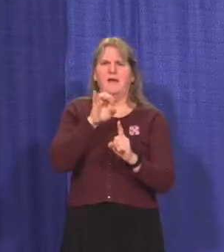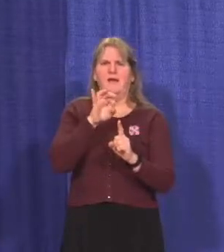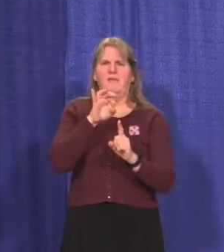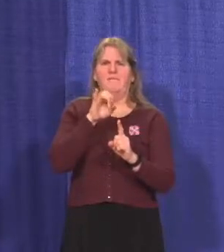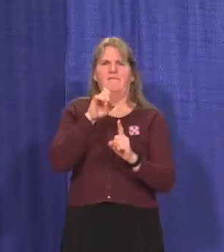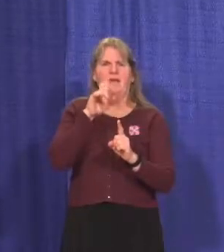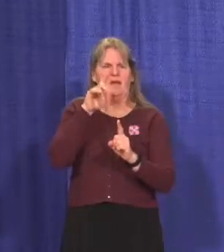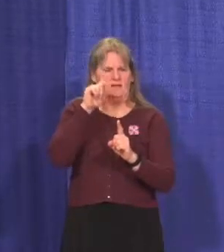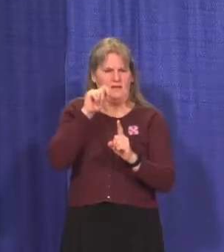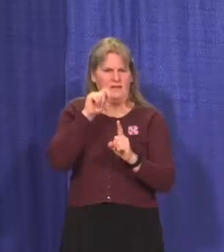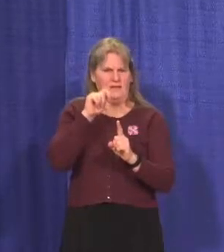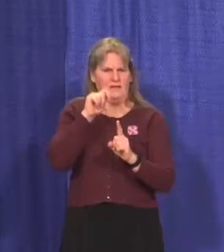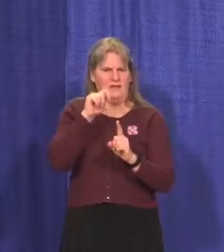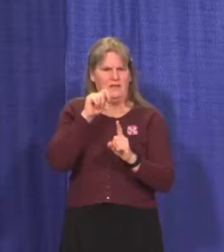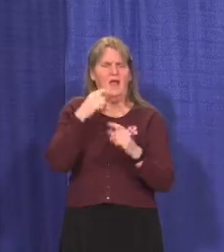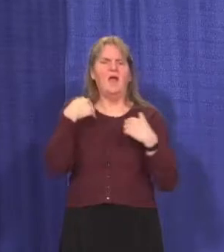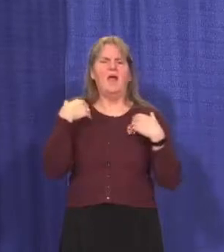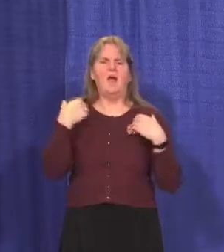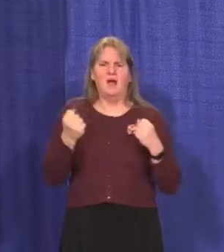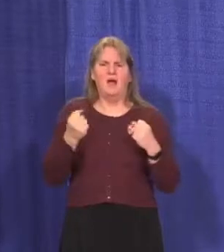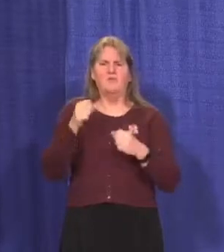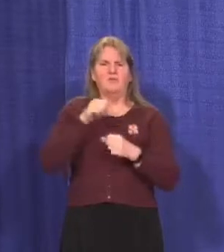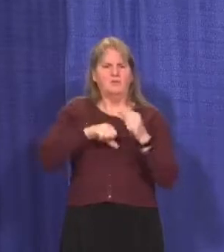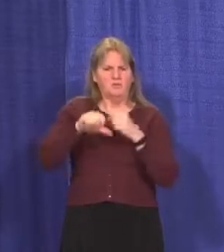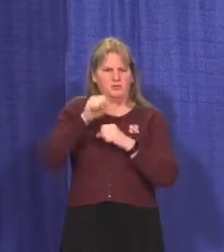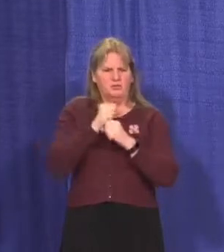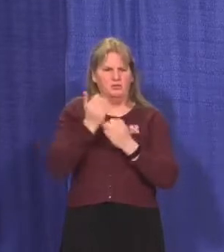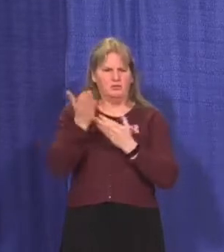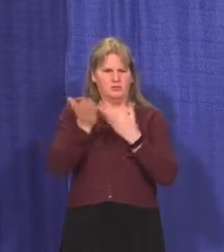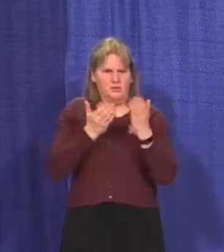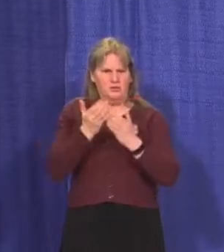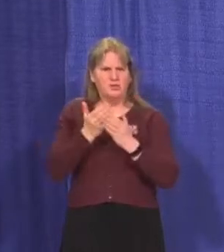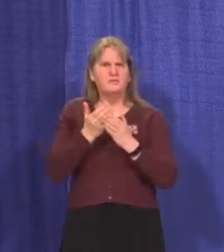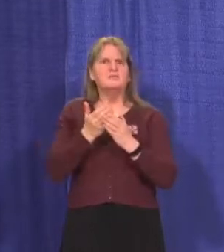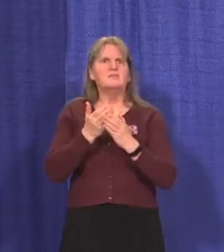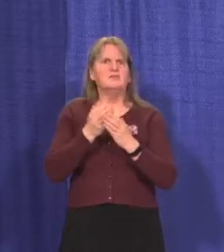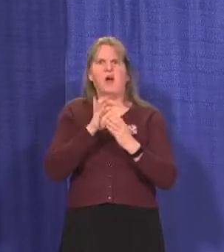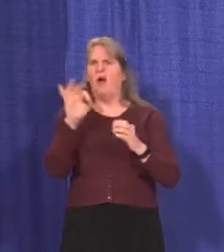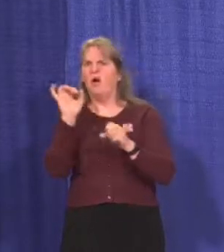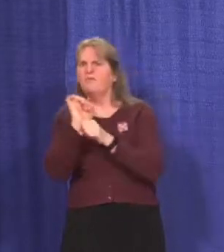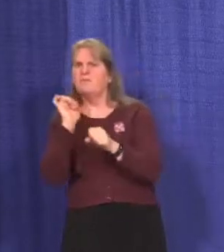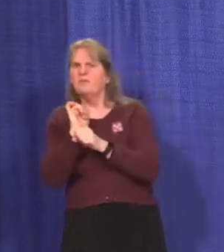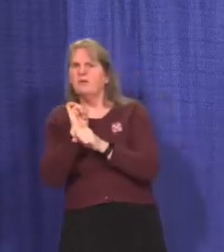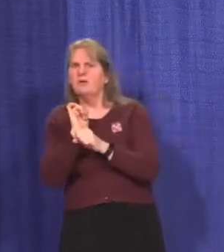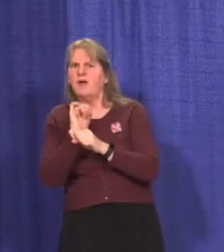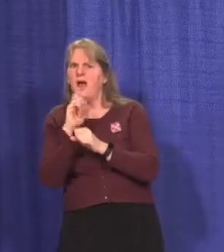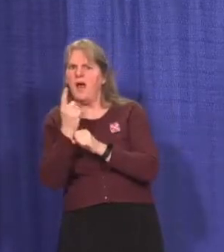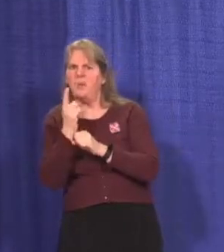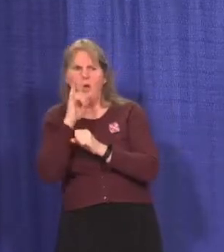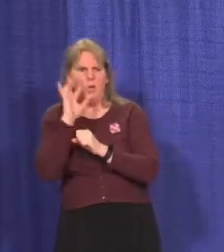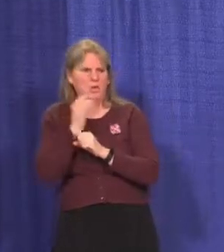those in health and social services. It sounds like it'll be a tough sell for those who might be